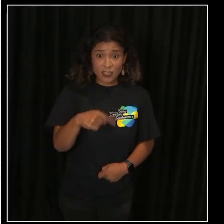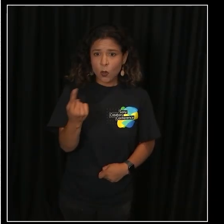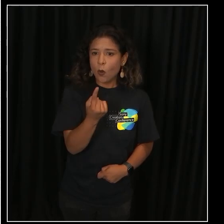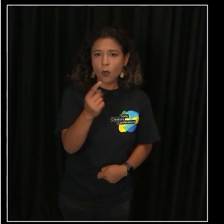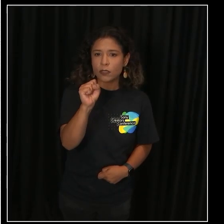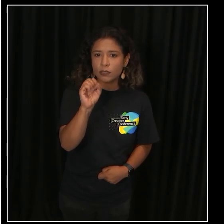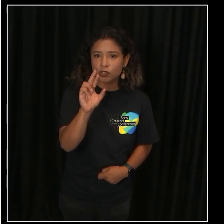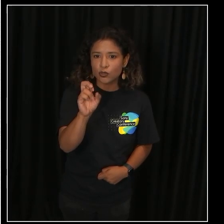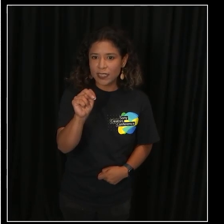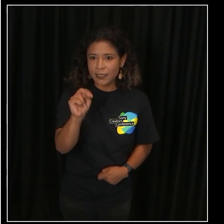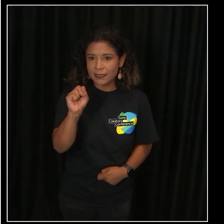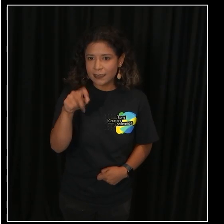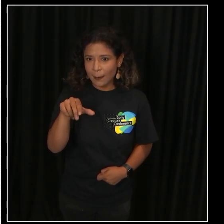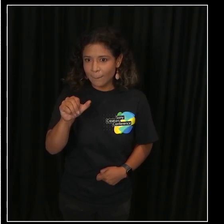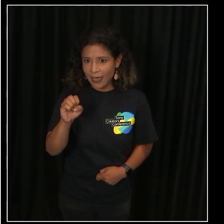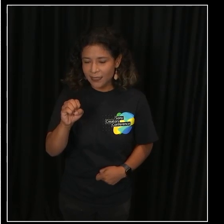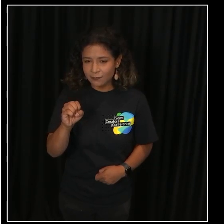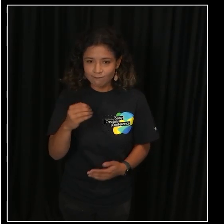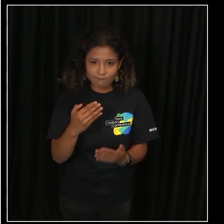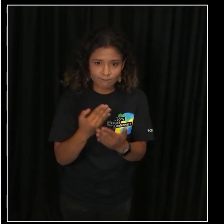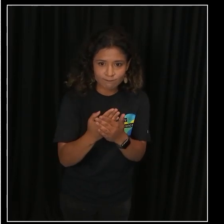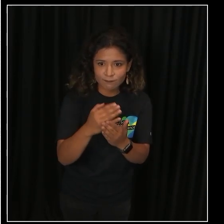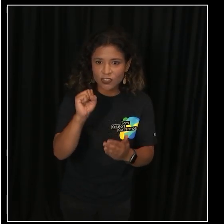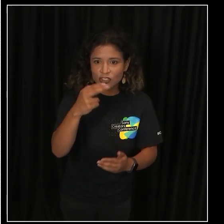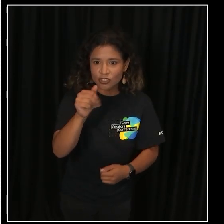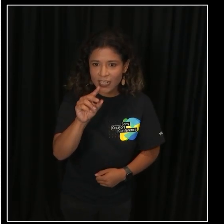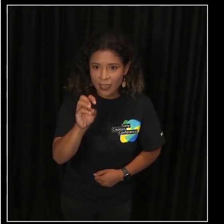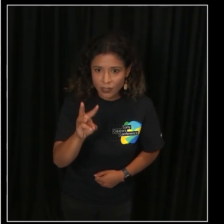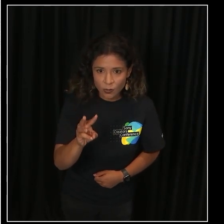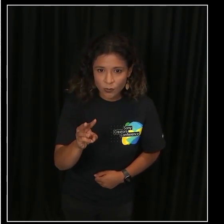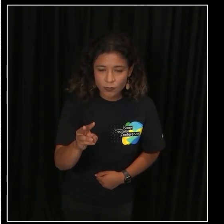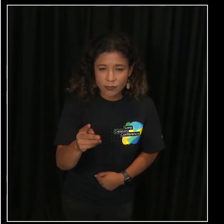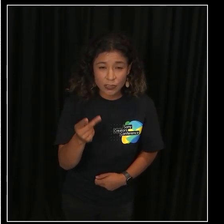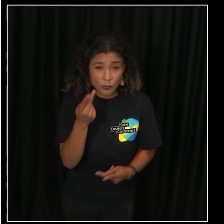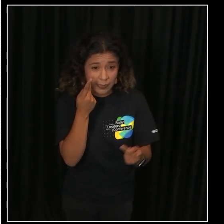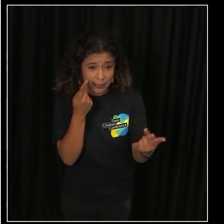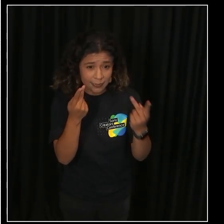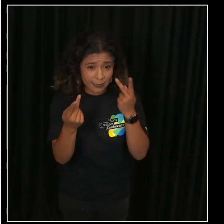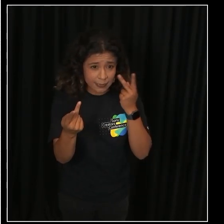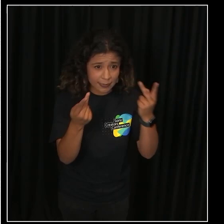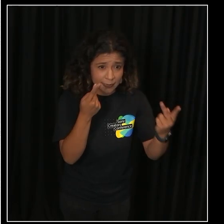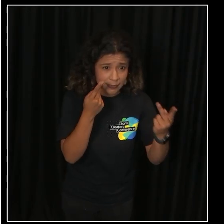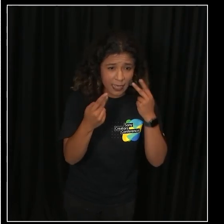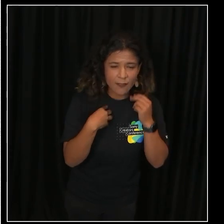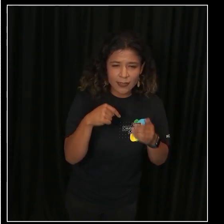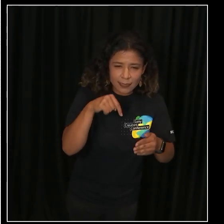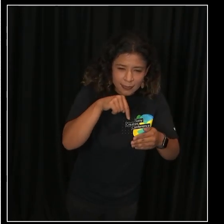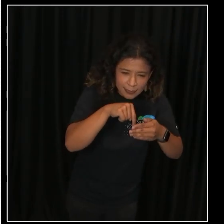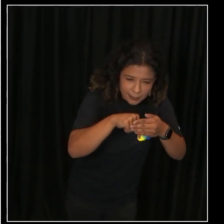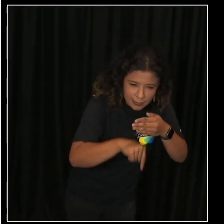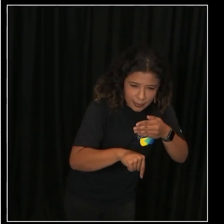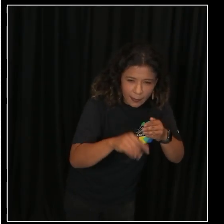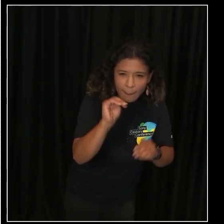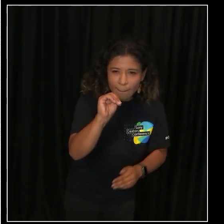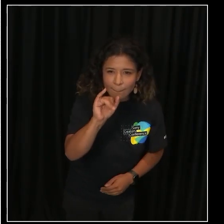And as you can see, there's an awful lot of micro detail captured here, but there isn't the macro detail. It's just micro detail, which is why these are a